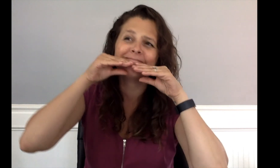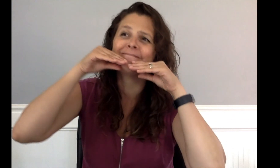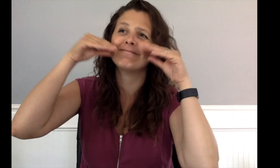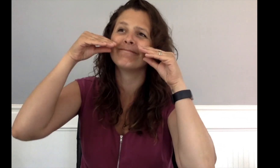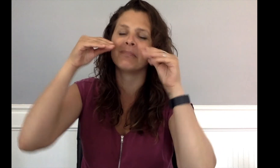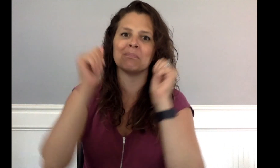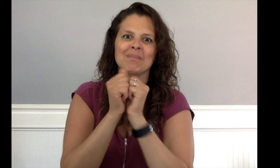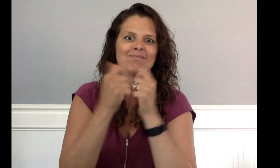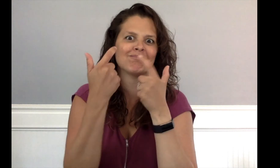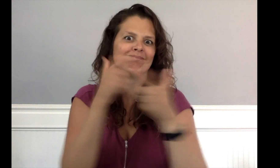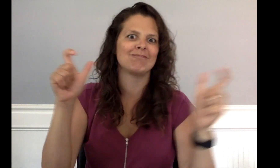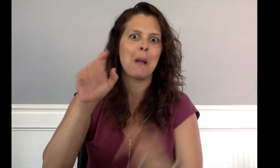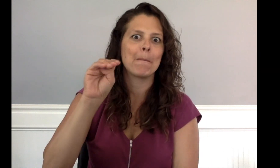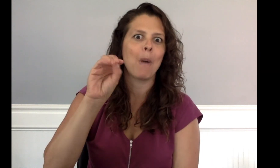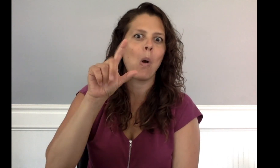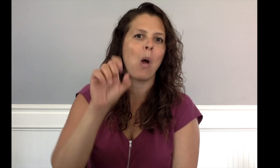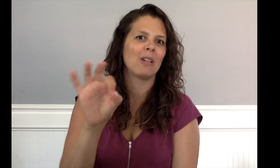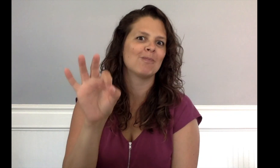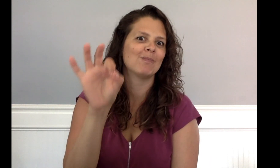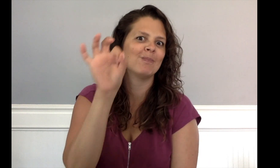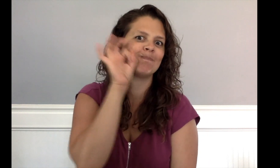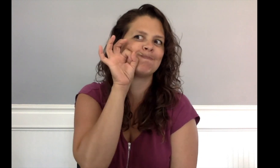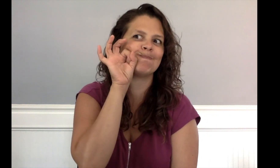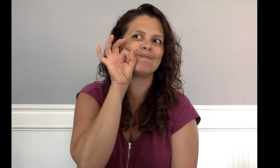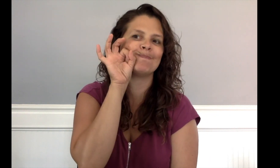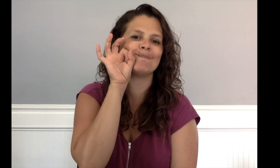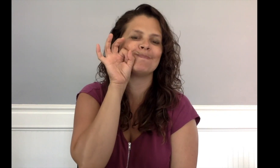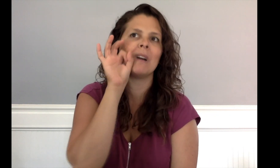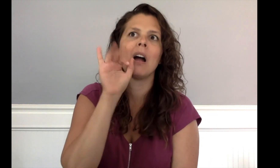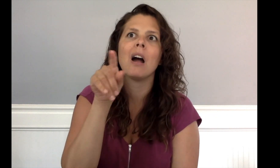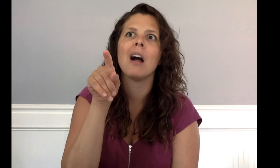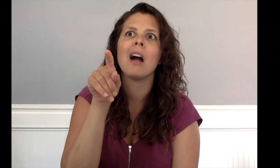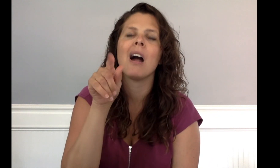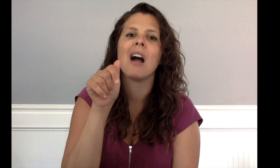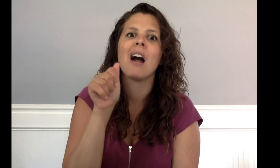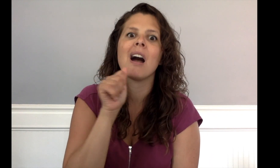Warm smile. A large mole was on her cheek.